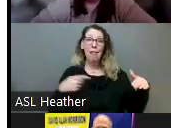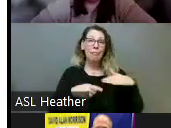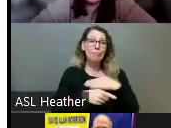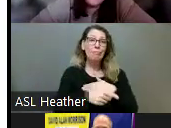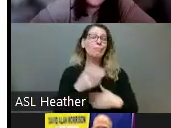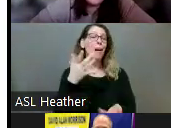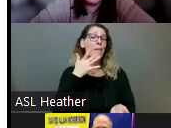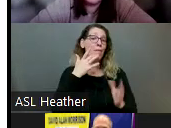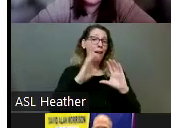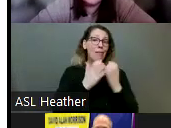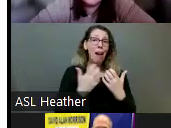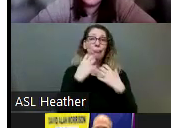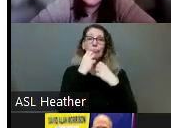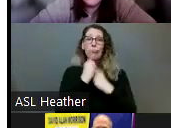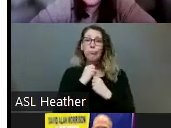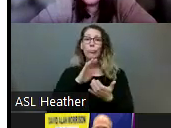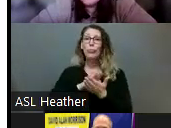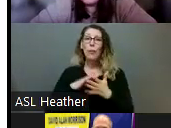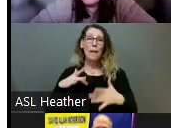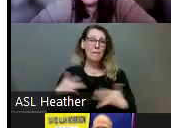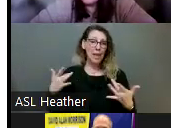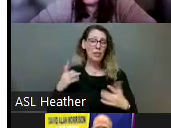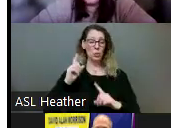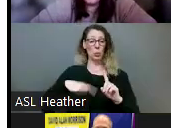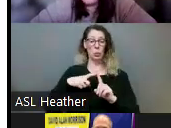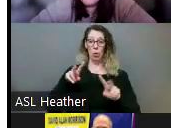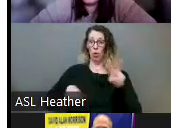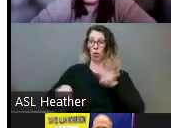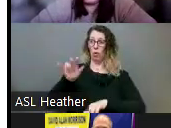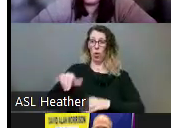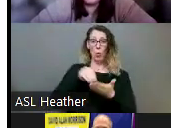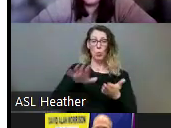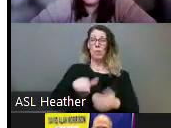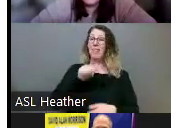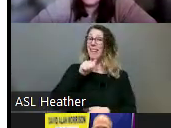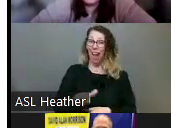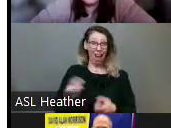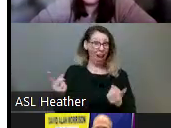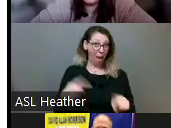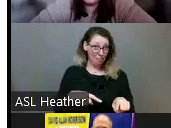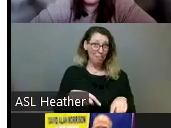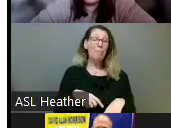for cherished school events. When you look at the students who aren't attending regularly,